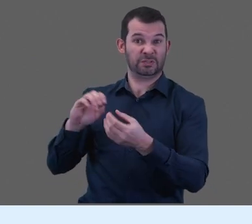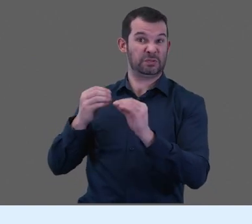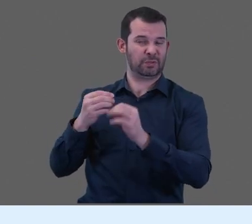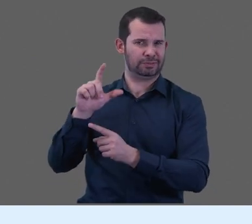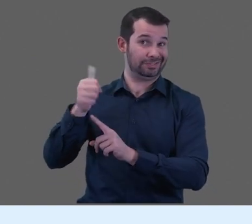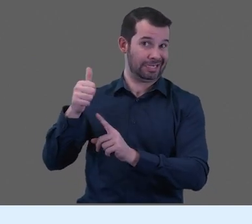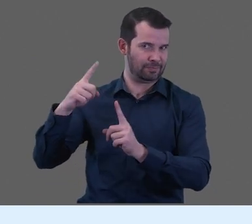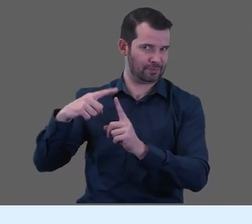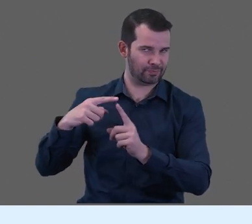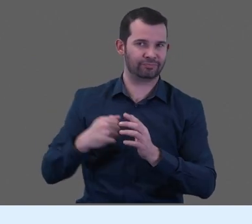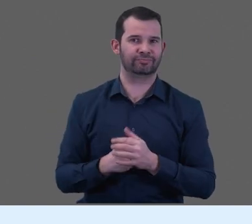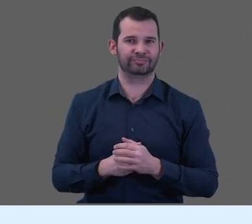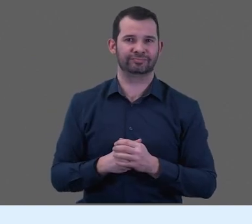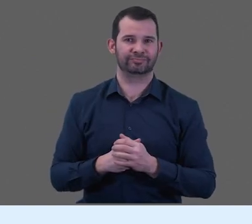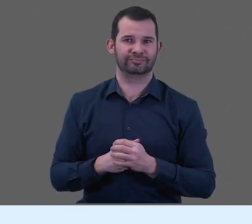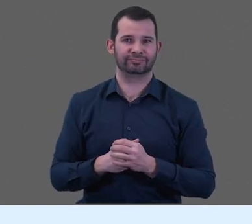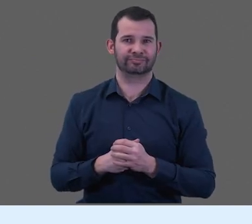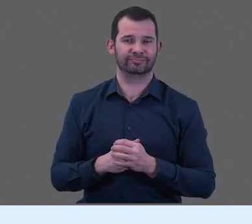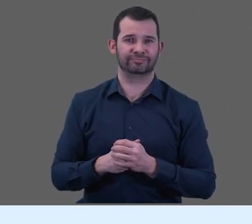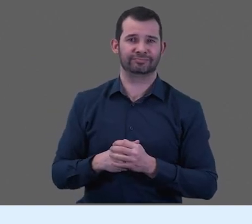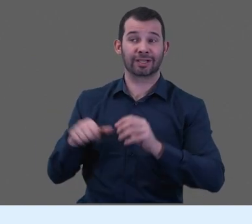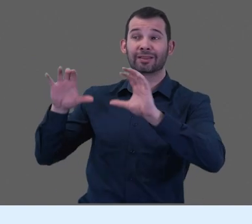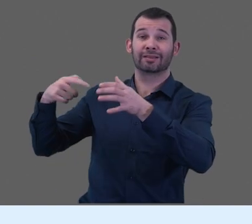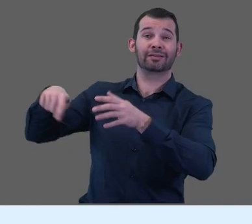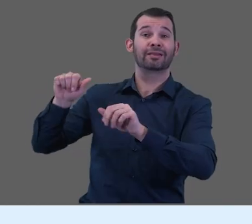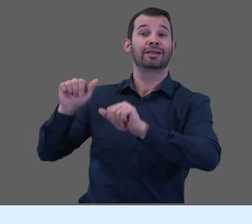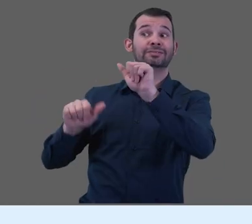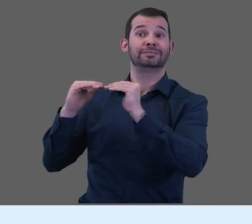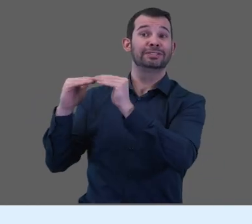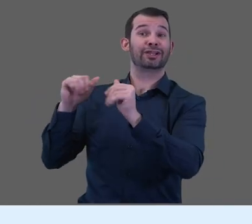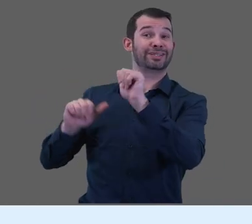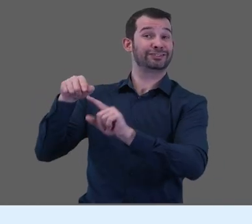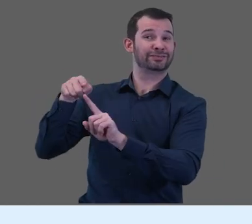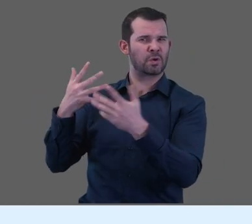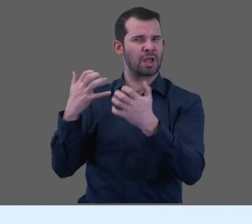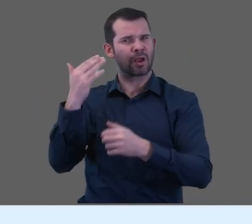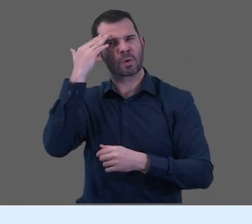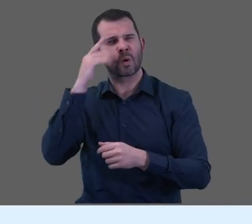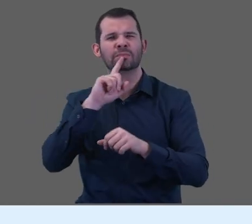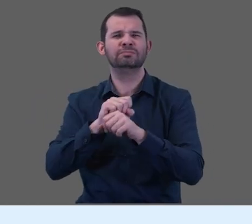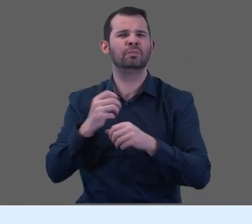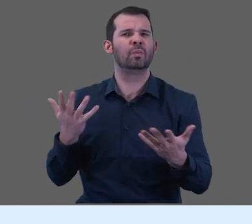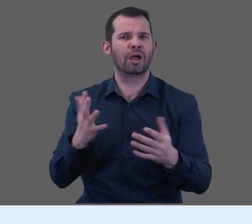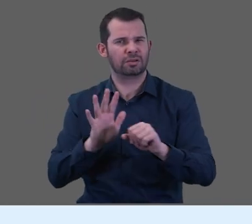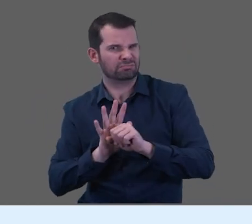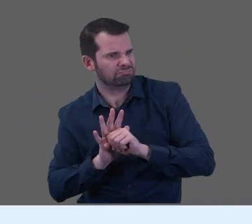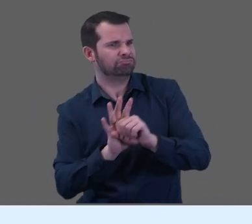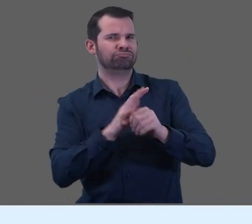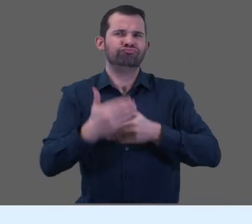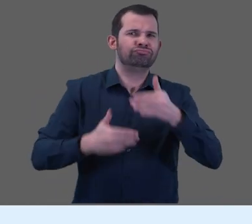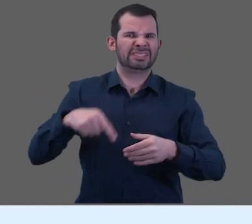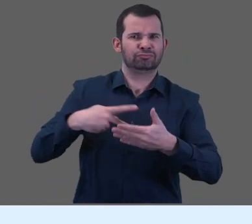This is scored out of 10 points. The peer assessors want to know what’s driving this project